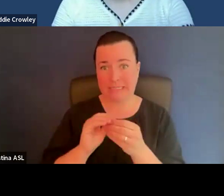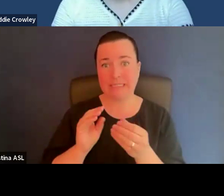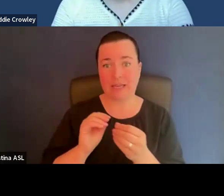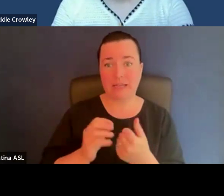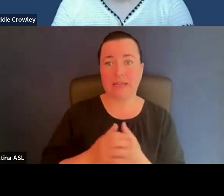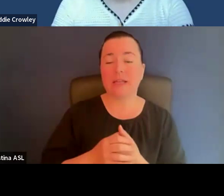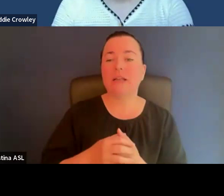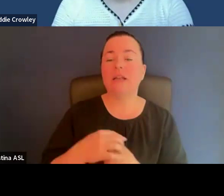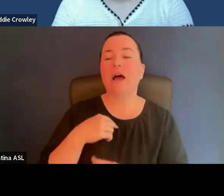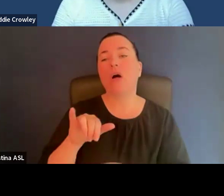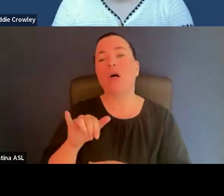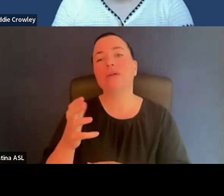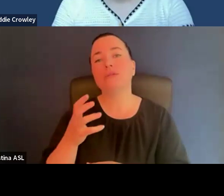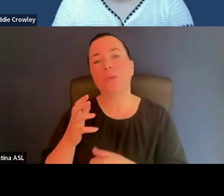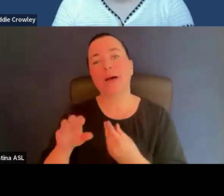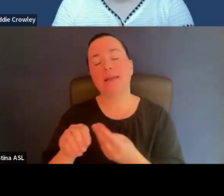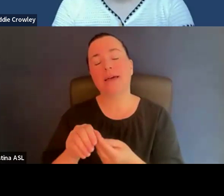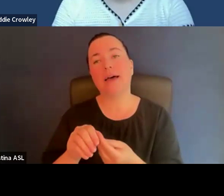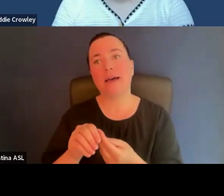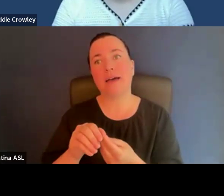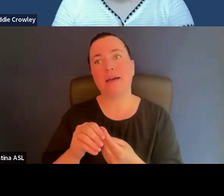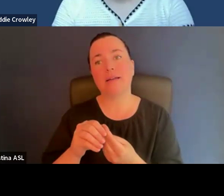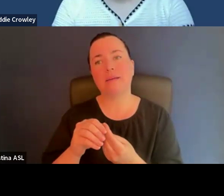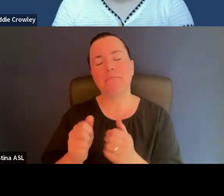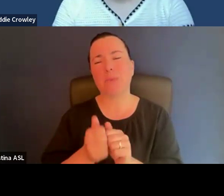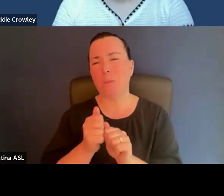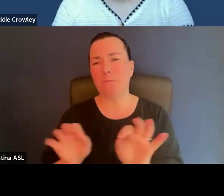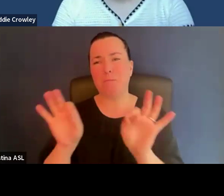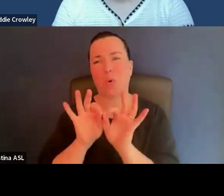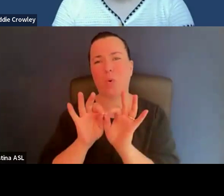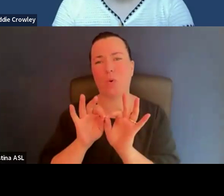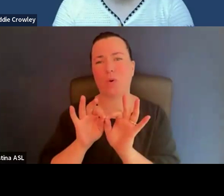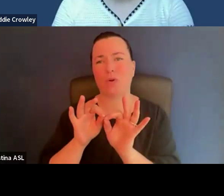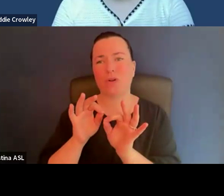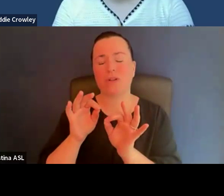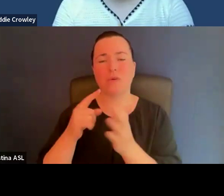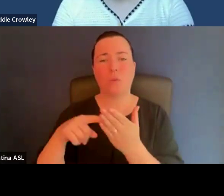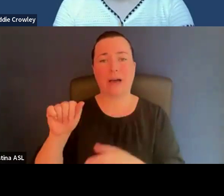that I think one of the biggest things that allies can do is listen and have an open mind,